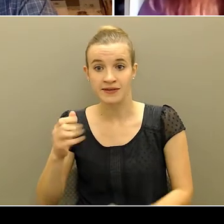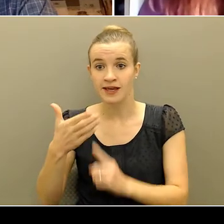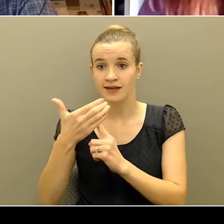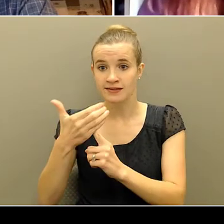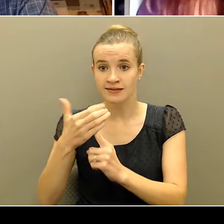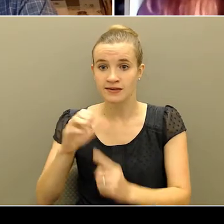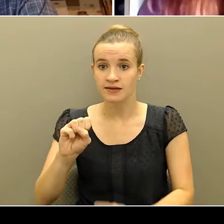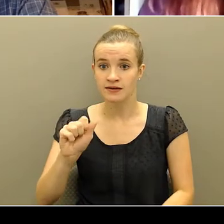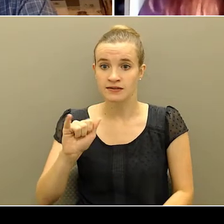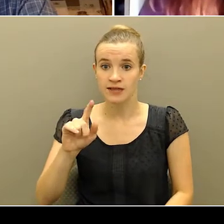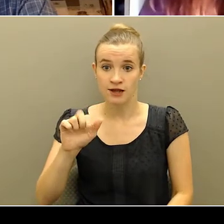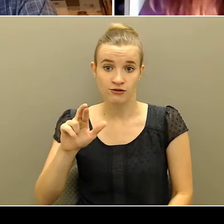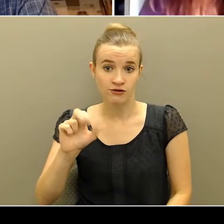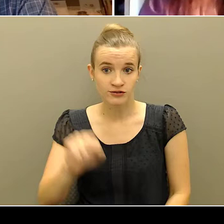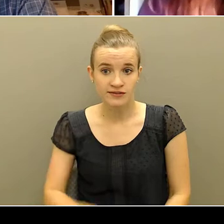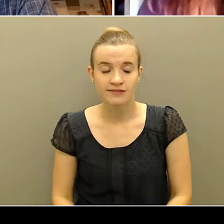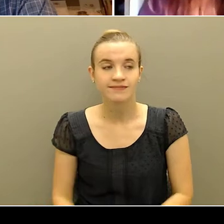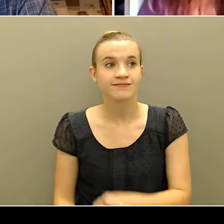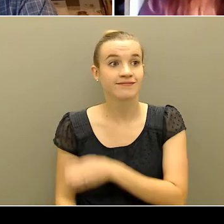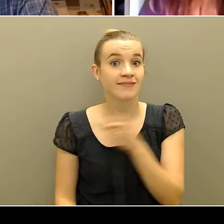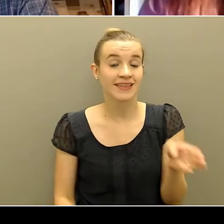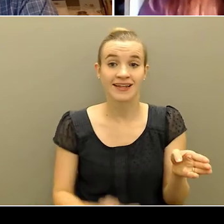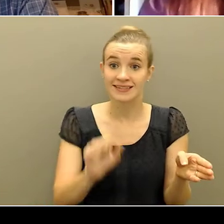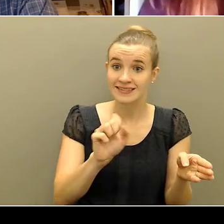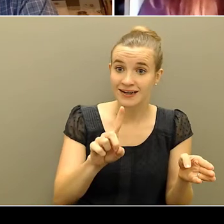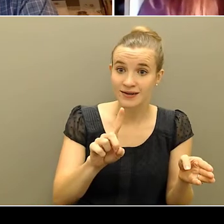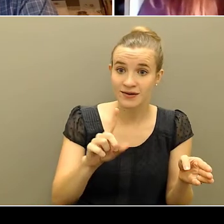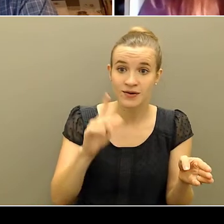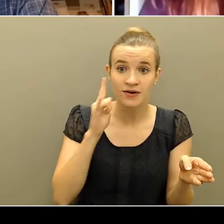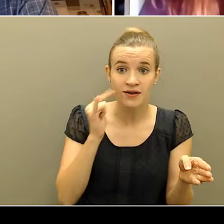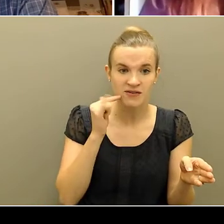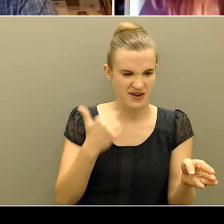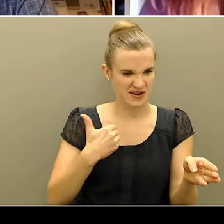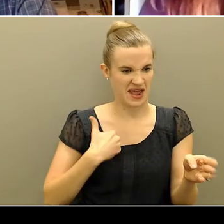companies actually don't charge fees, you know, to do these activities. You